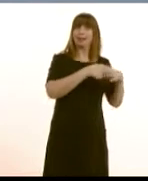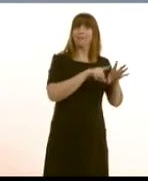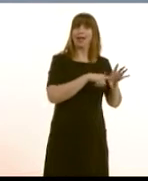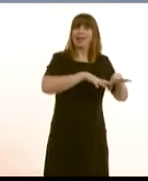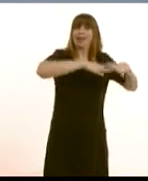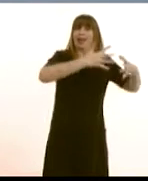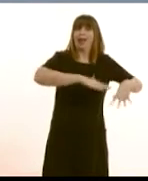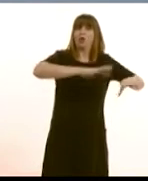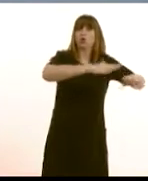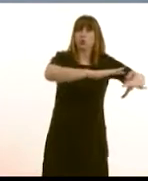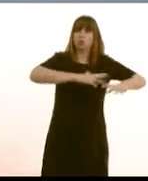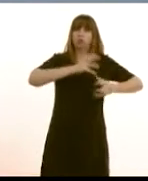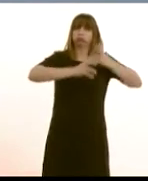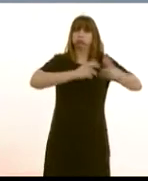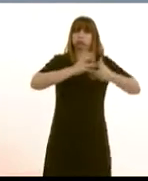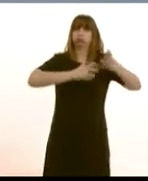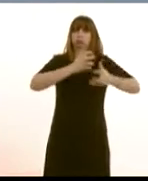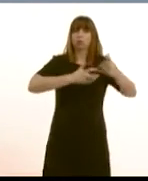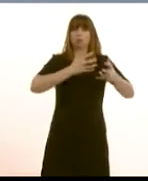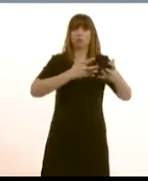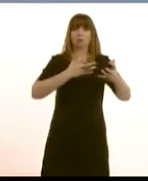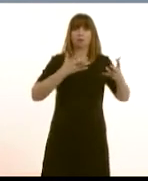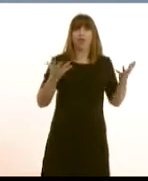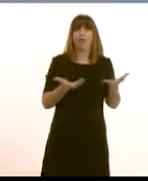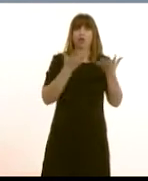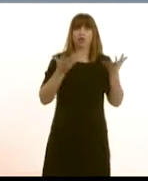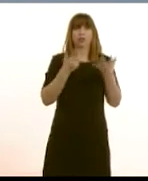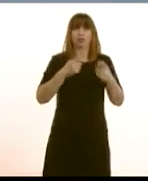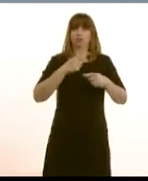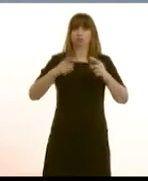haven't we, that there is a risk in depending on one particular type of industry for an